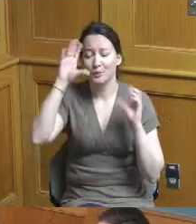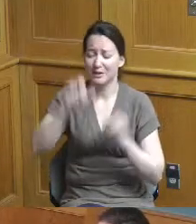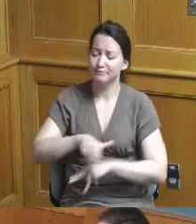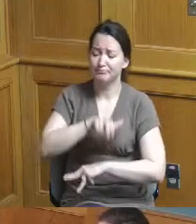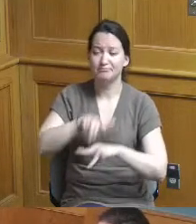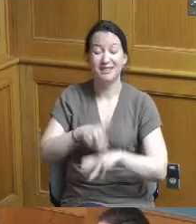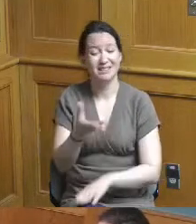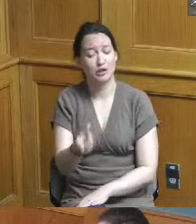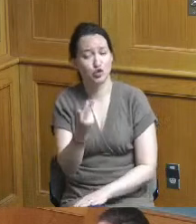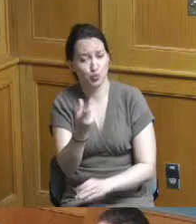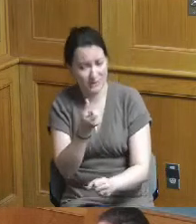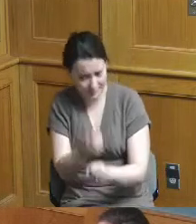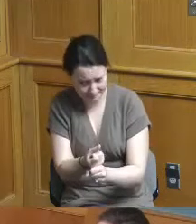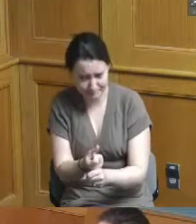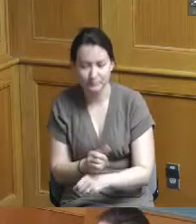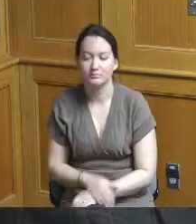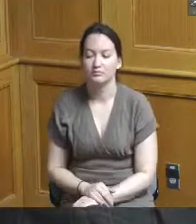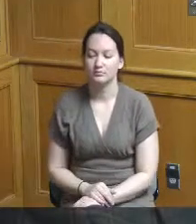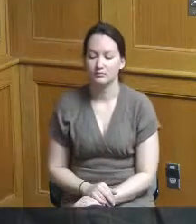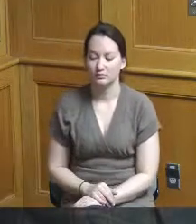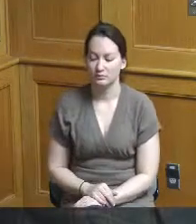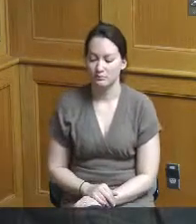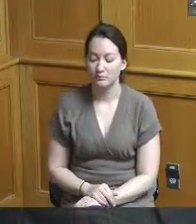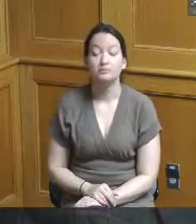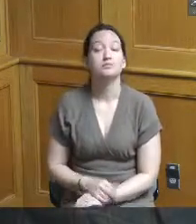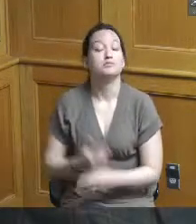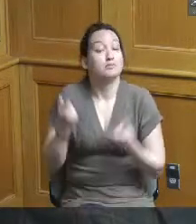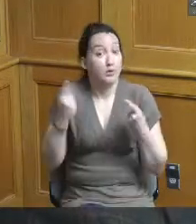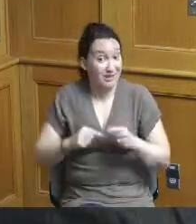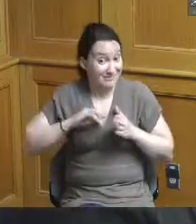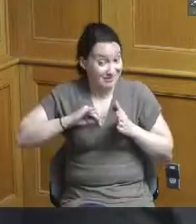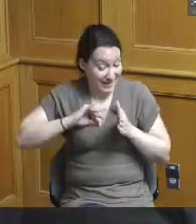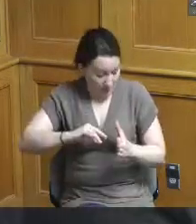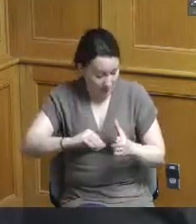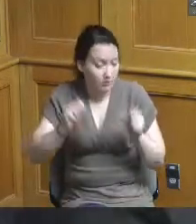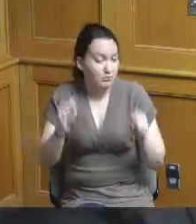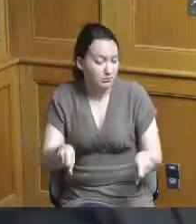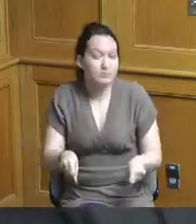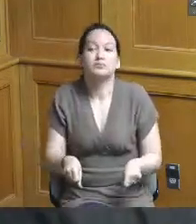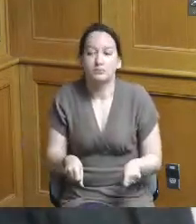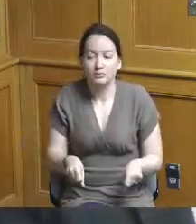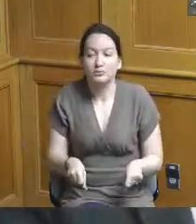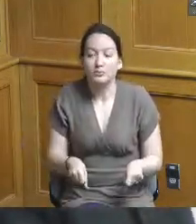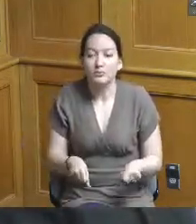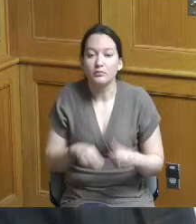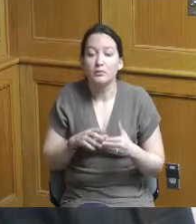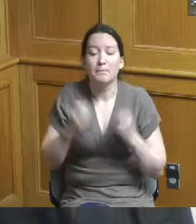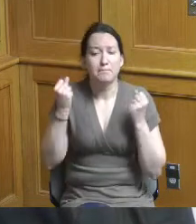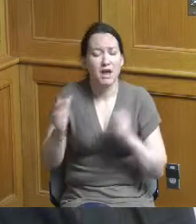there for two years and so we had a study and we had many of the folks that are throughout the